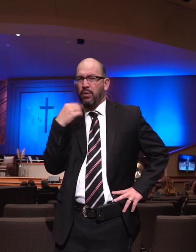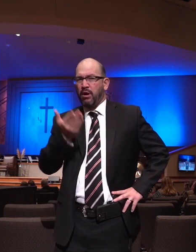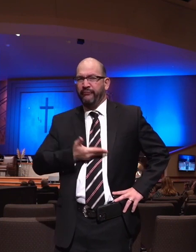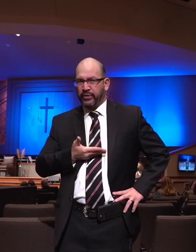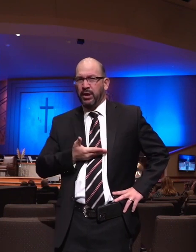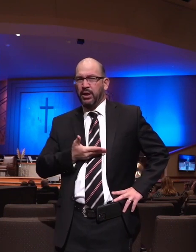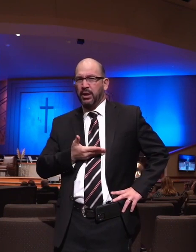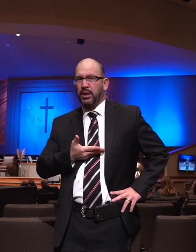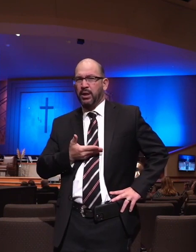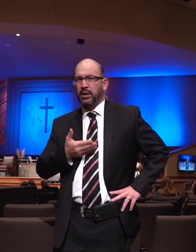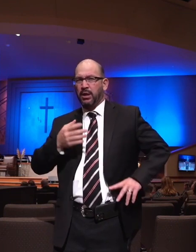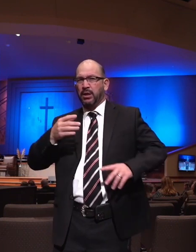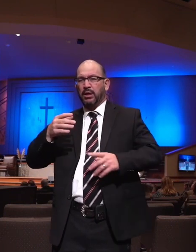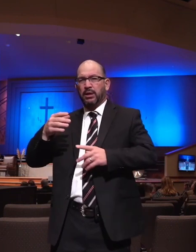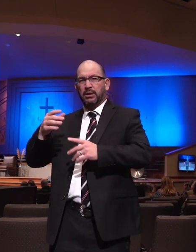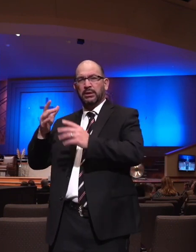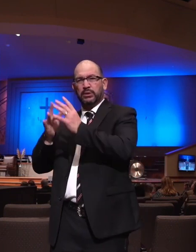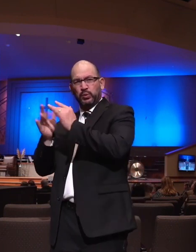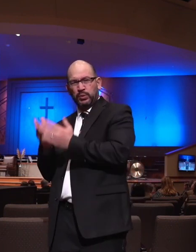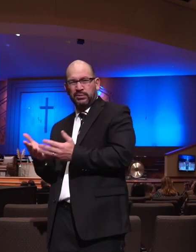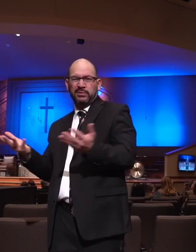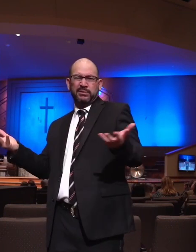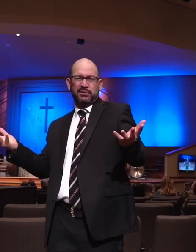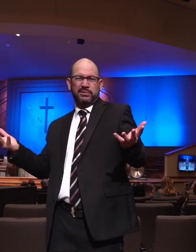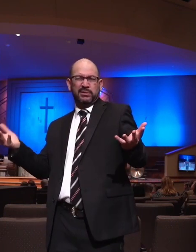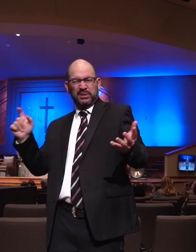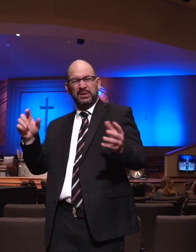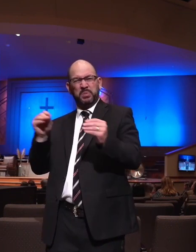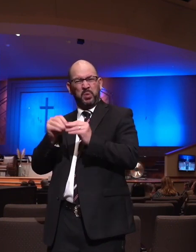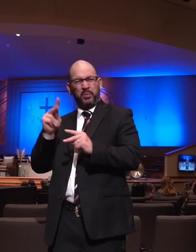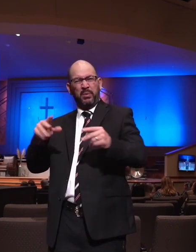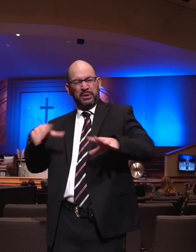church with saved people we're not going to see people get saved you got to fill